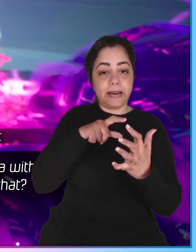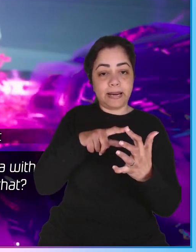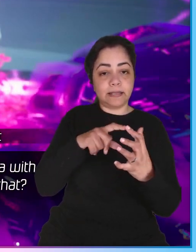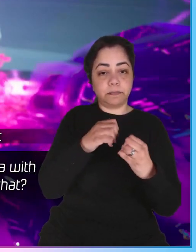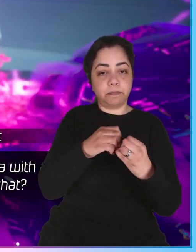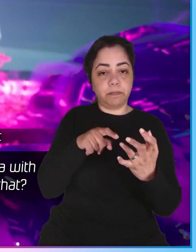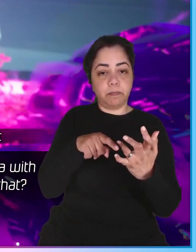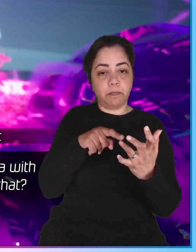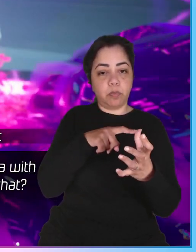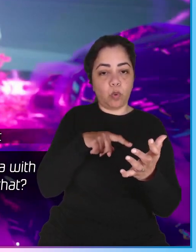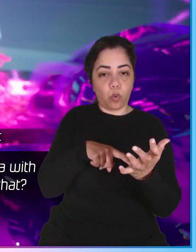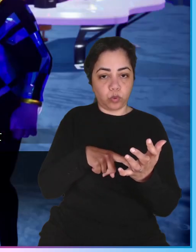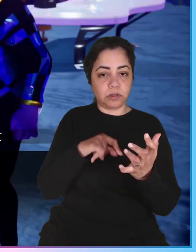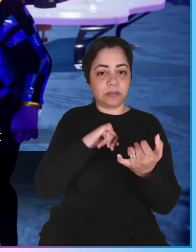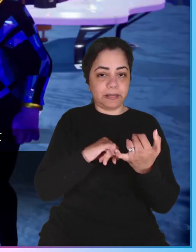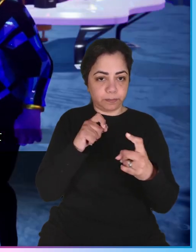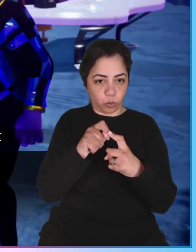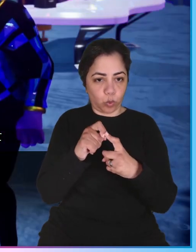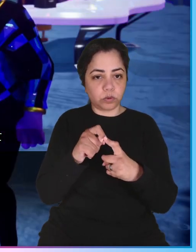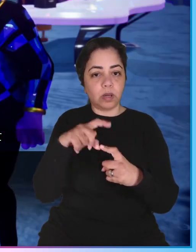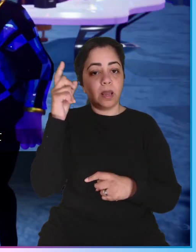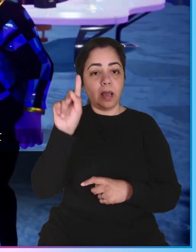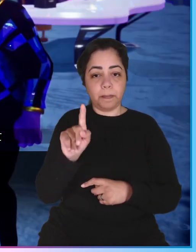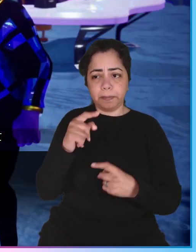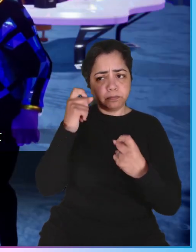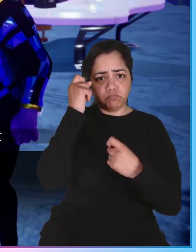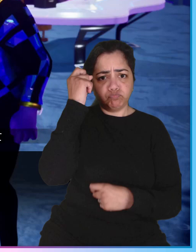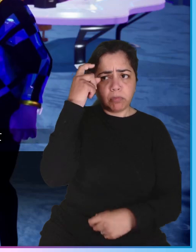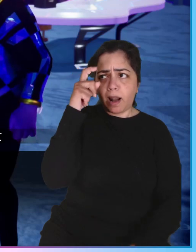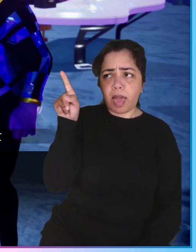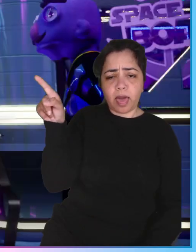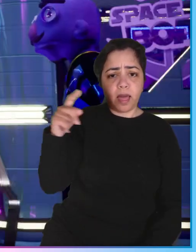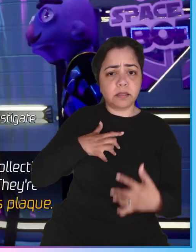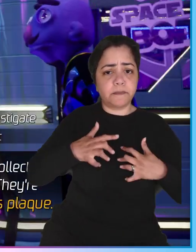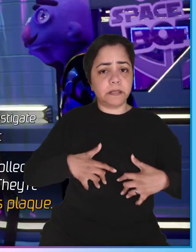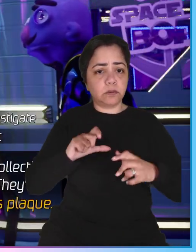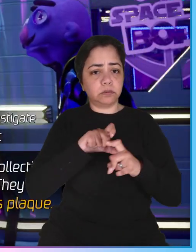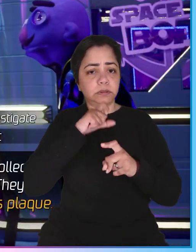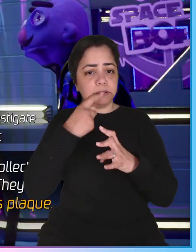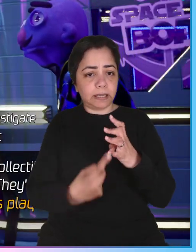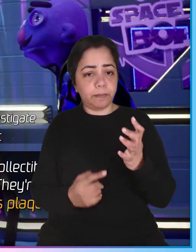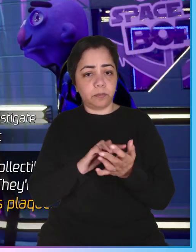What most people don’t know about me is that I’m actually physically disabled myself so I take accessibility very seriously.